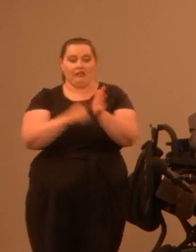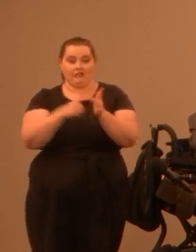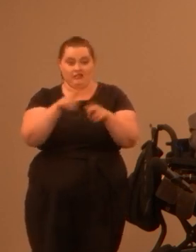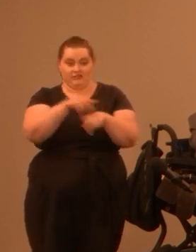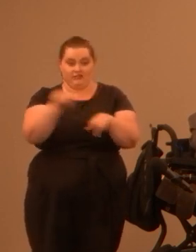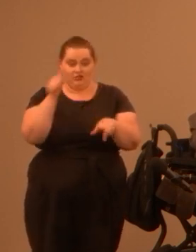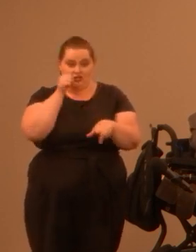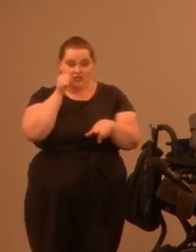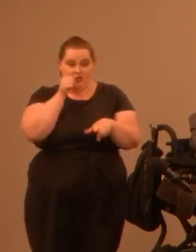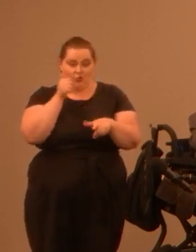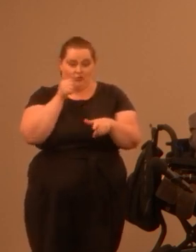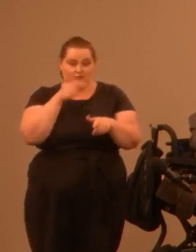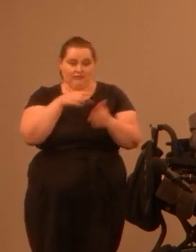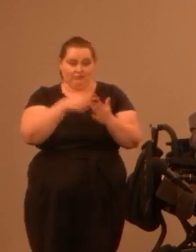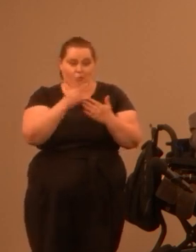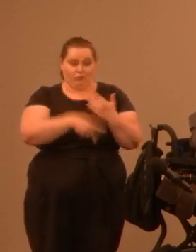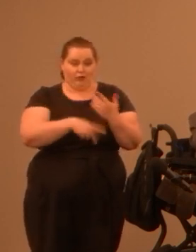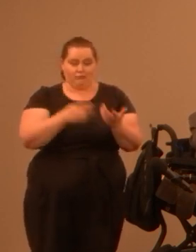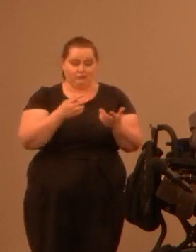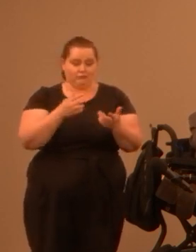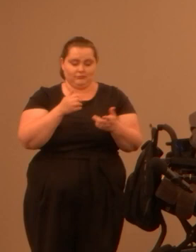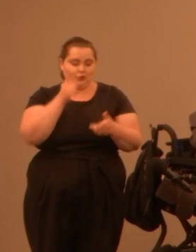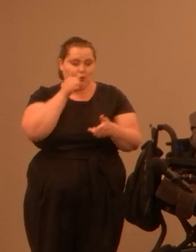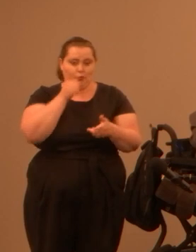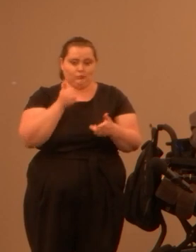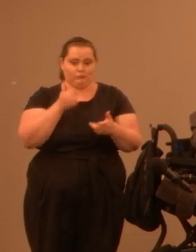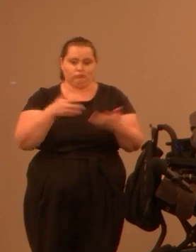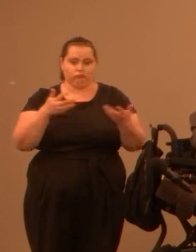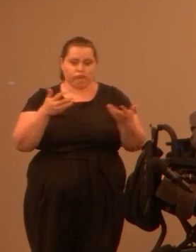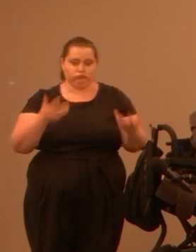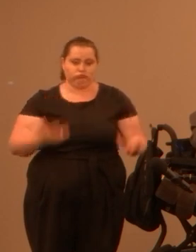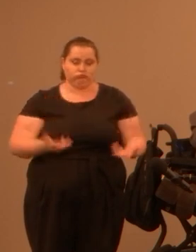available for people, that's some significant exercise to do.